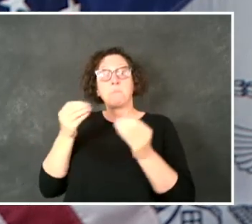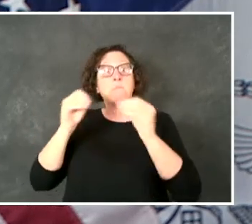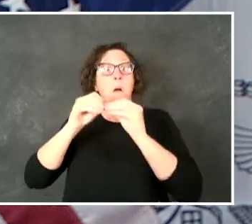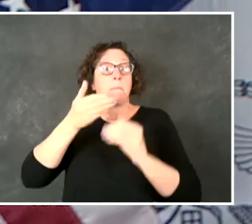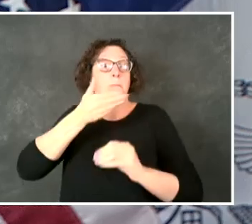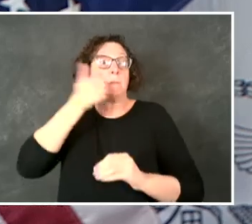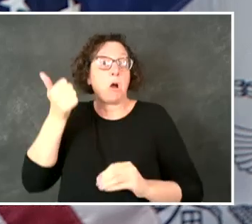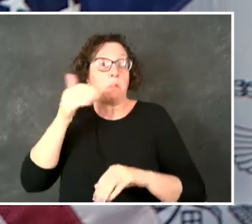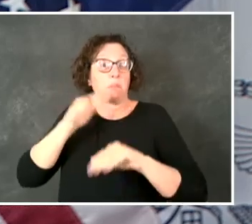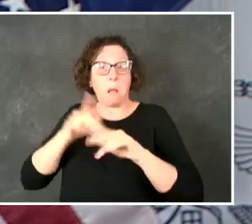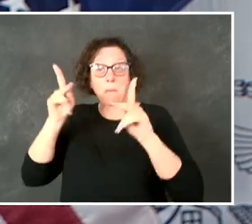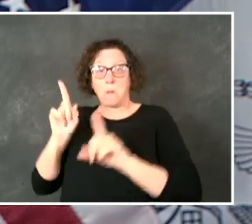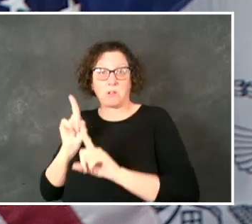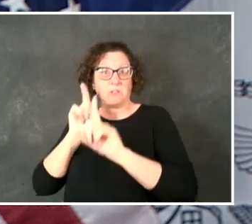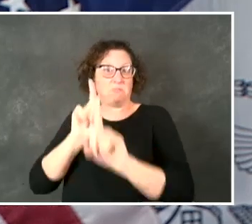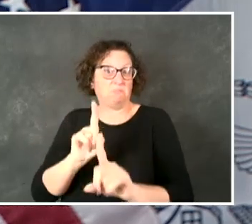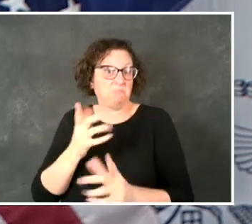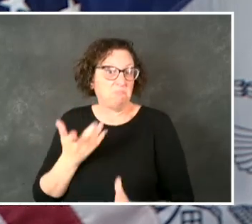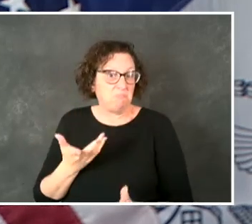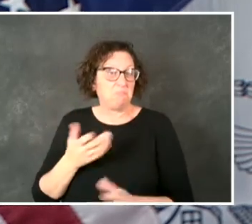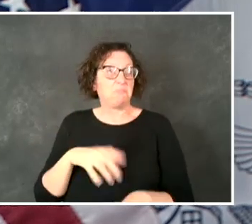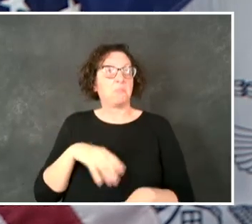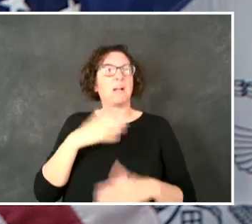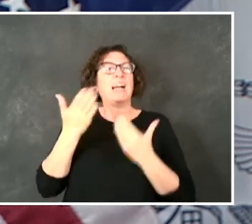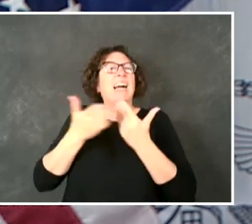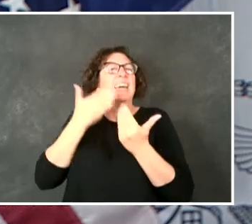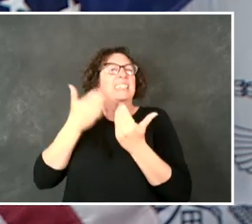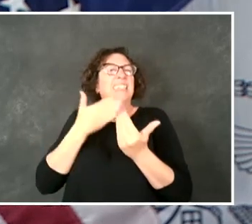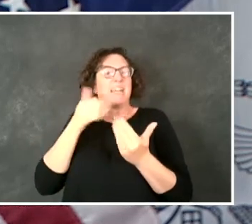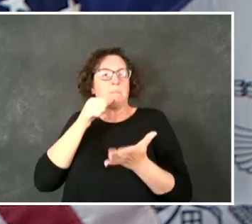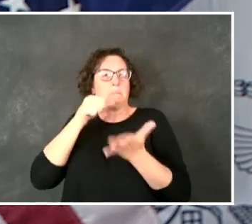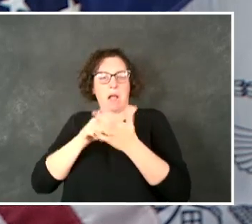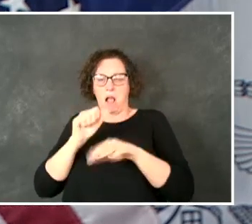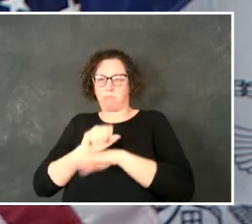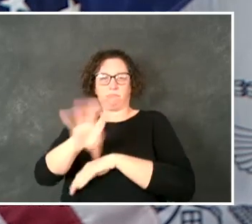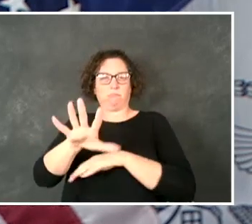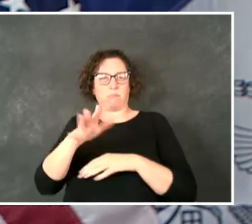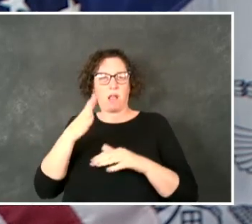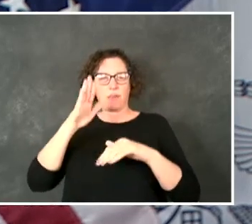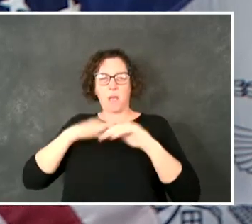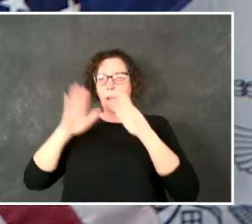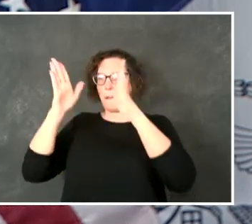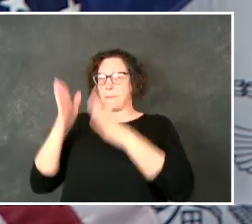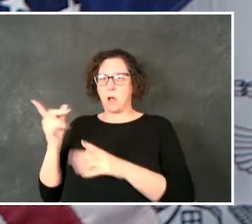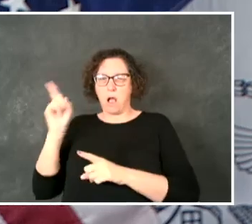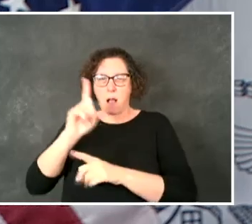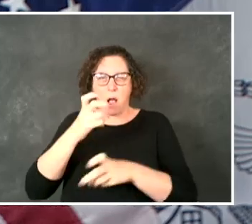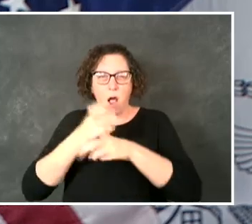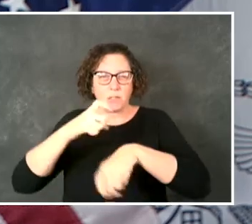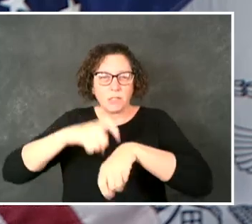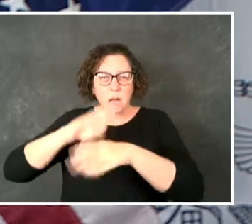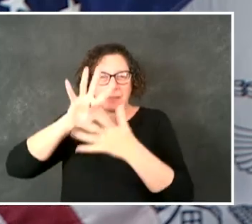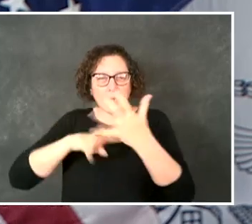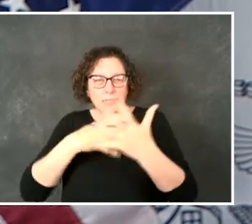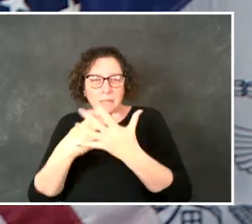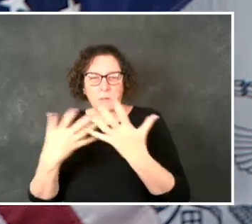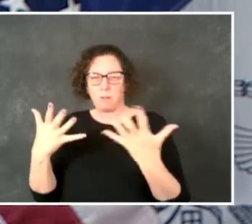STRATEGY WHICH SOME STATES USE WIDELY ALREADY, NOT JUST BECAUSE OFTH E ICRSIS, TO MAKE IT EASIER R FOPELEOP TO VOTE, AND ENCOURAGE MORE